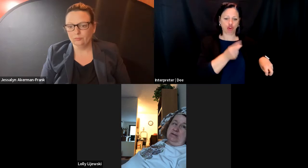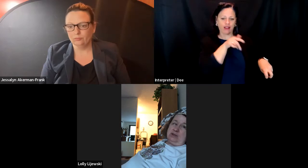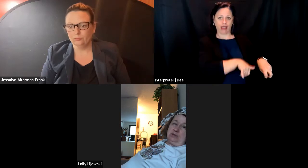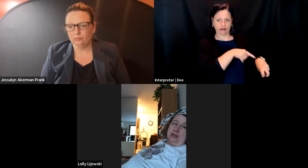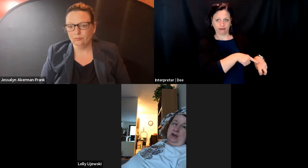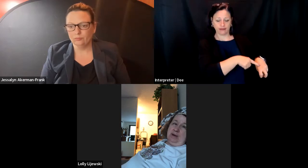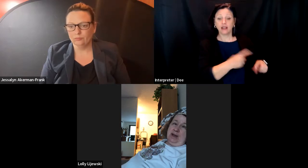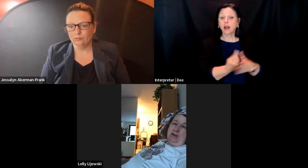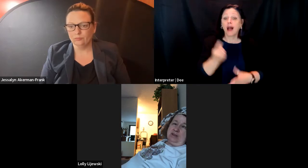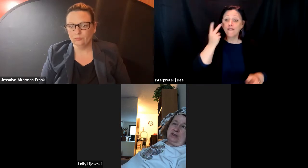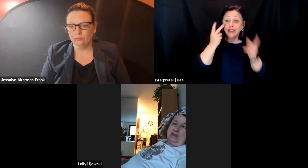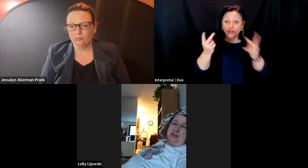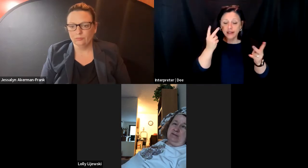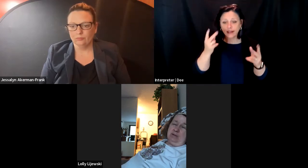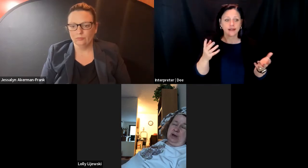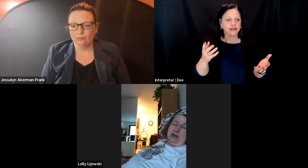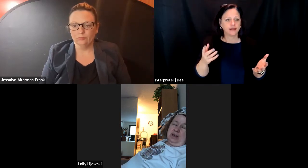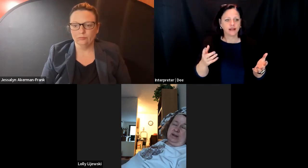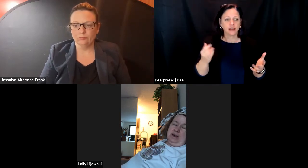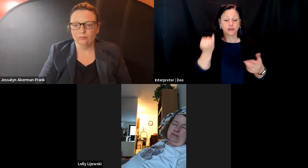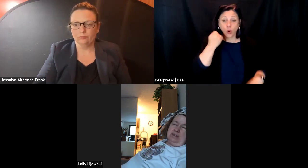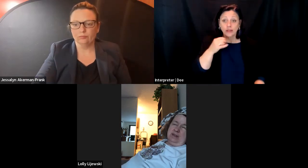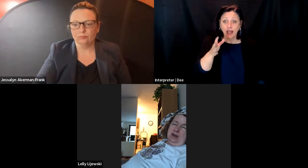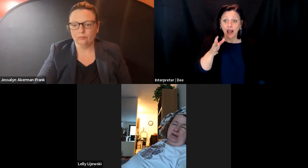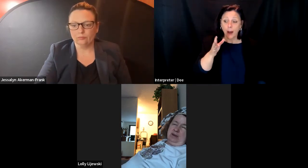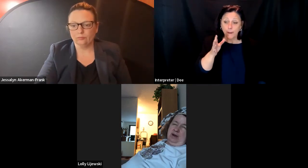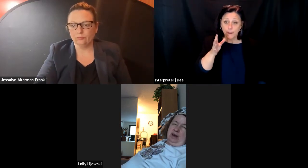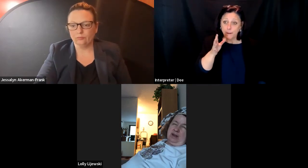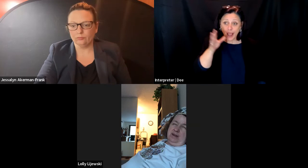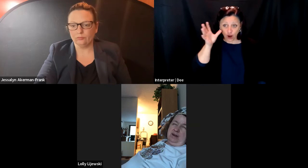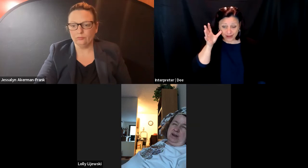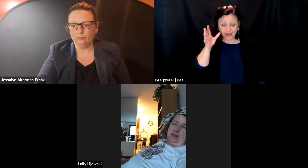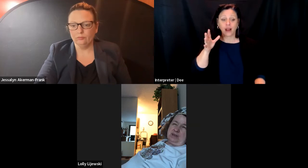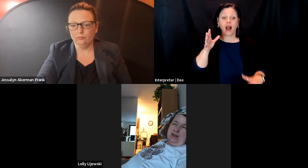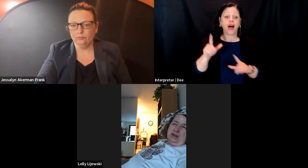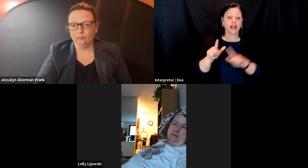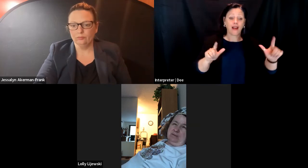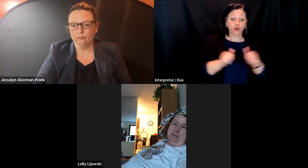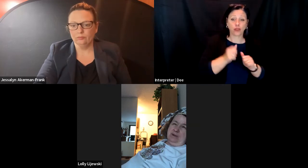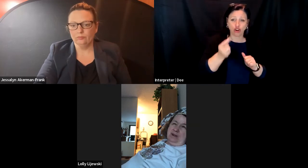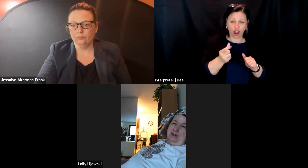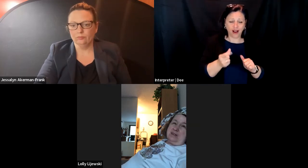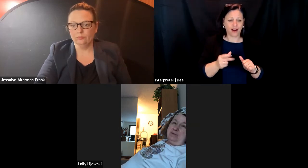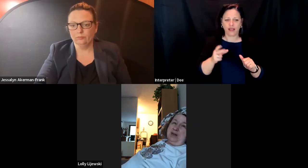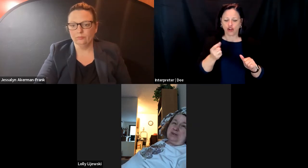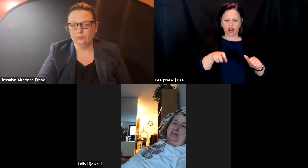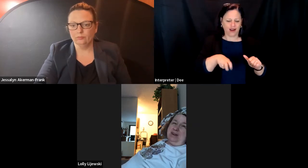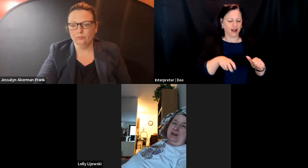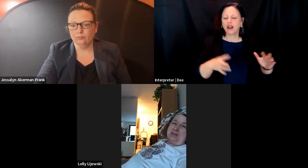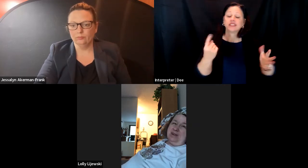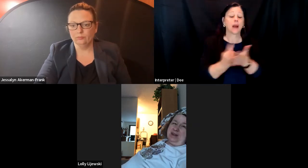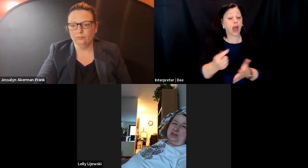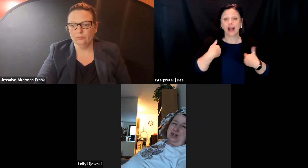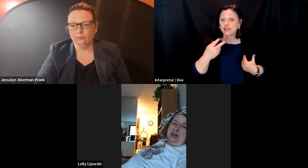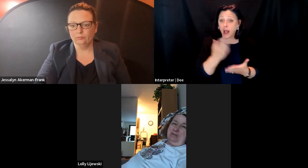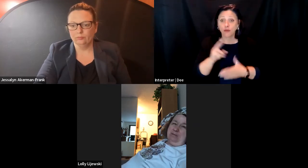And I usually will explain that.